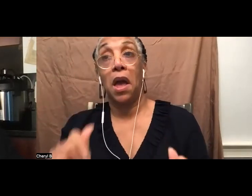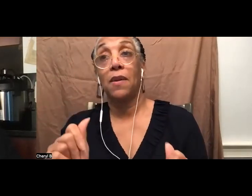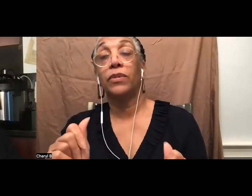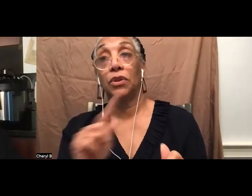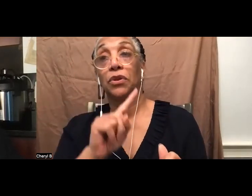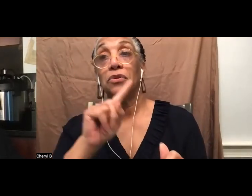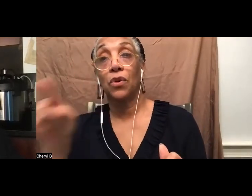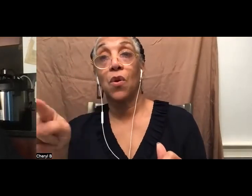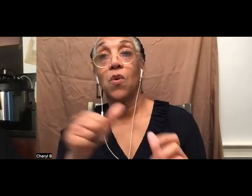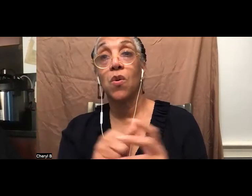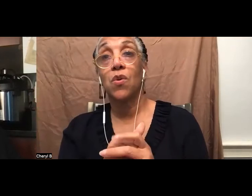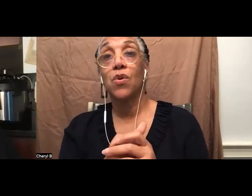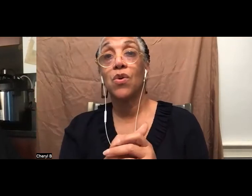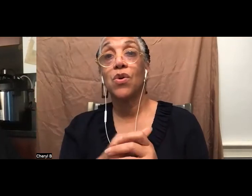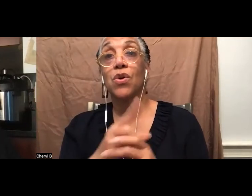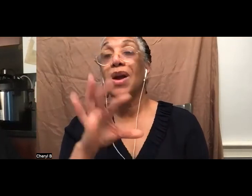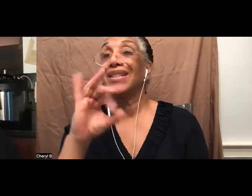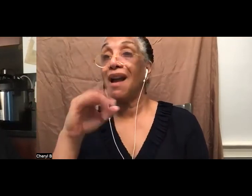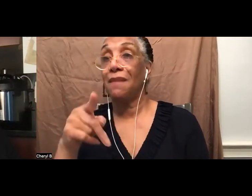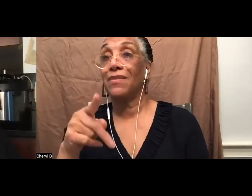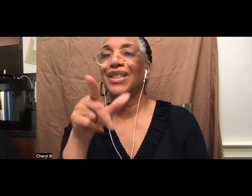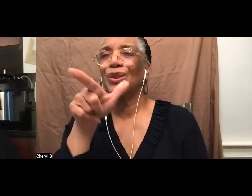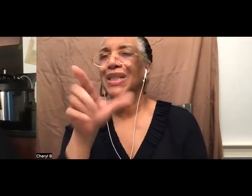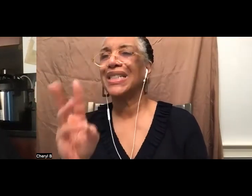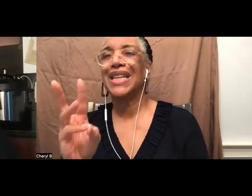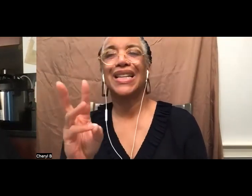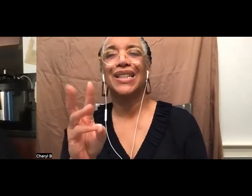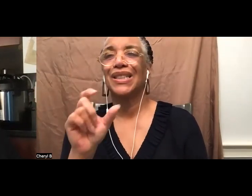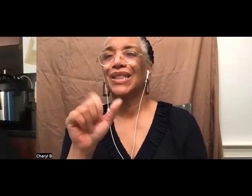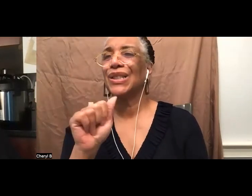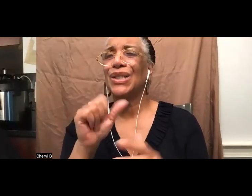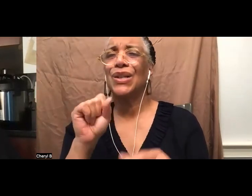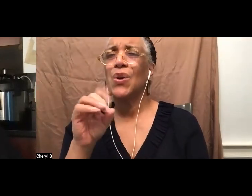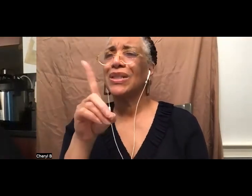COP 26 was so disability inaccessible many could not